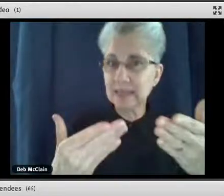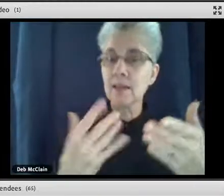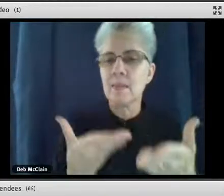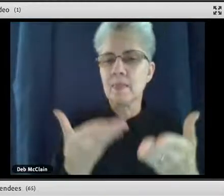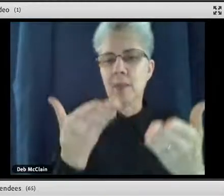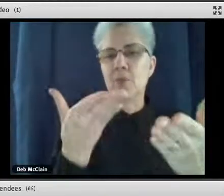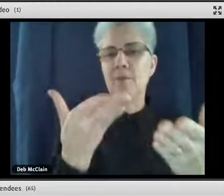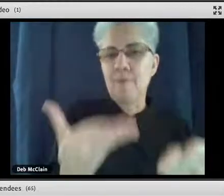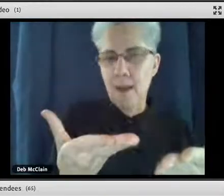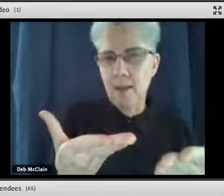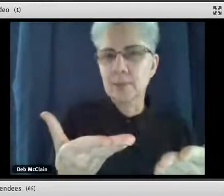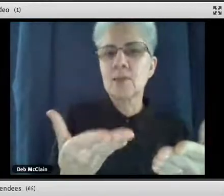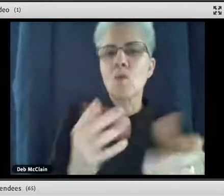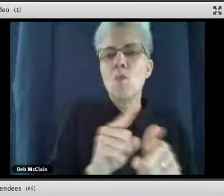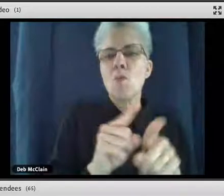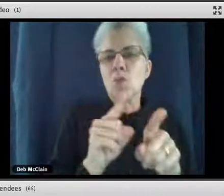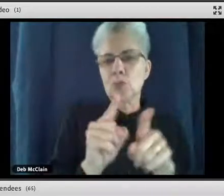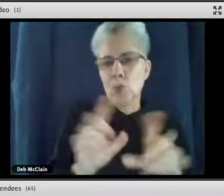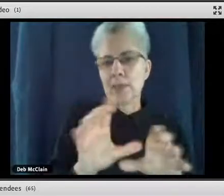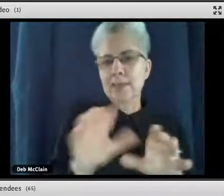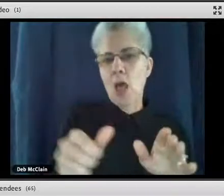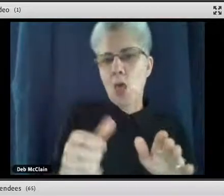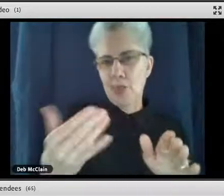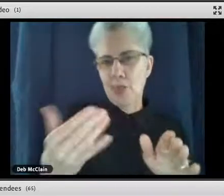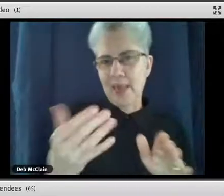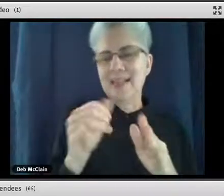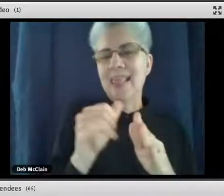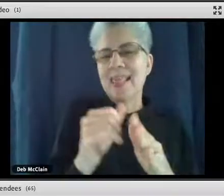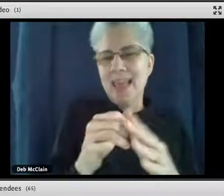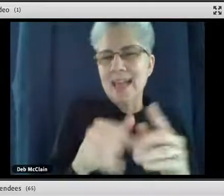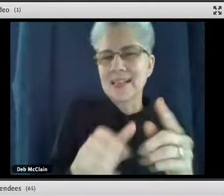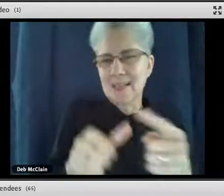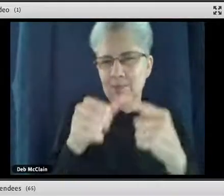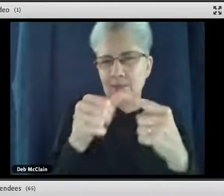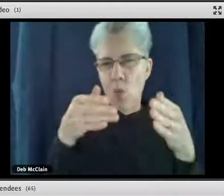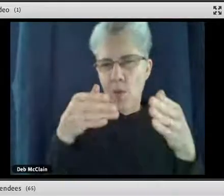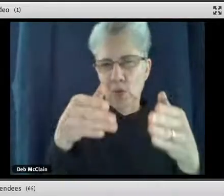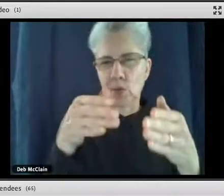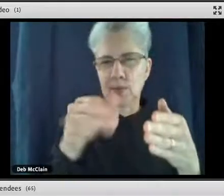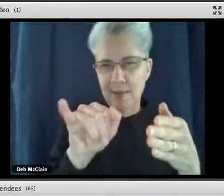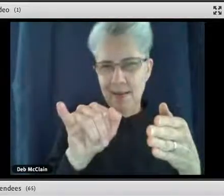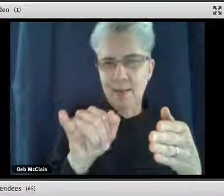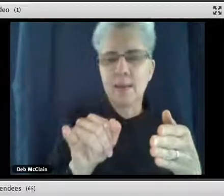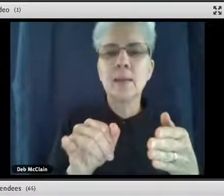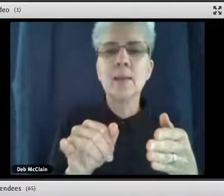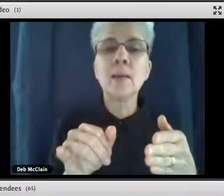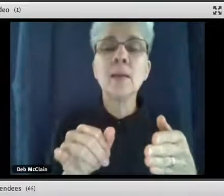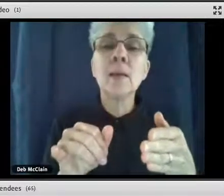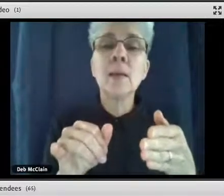and all that good stuff that it provides, but it also does other things. But that's primarily what we...